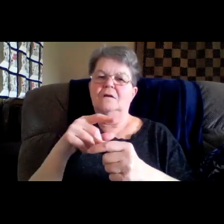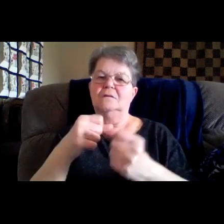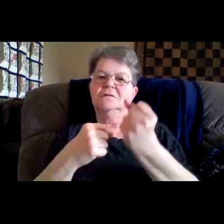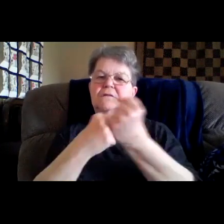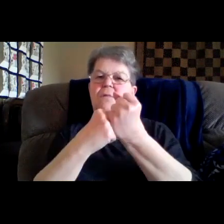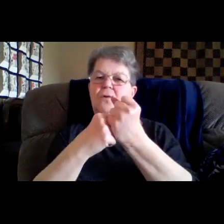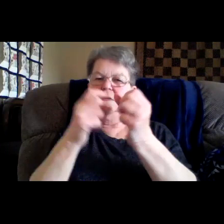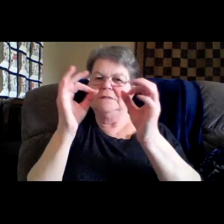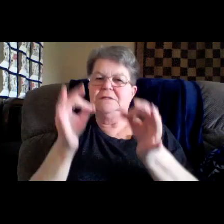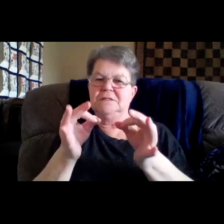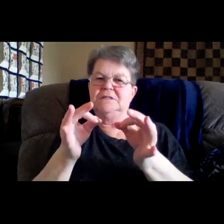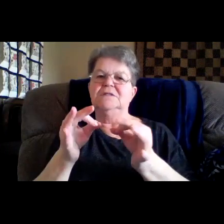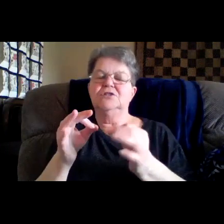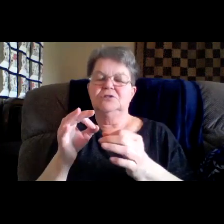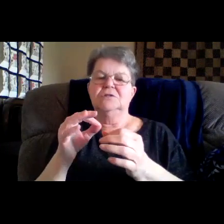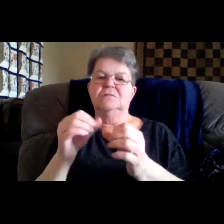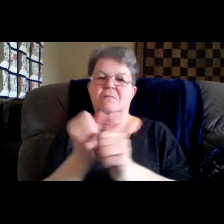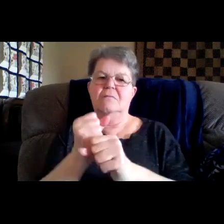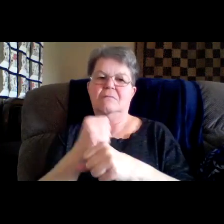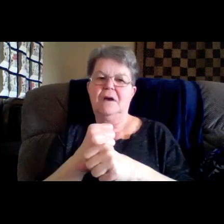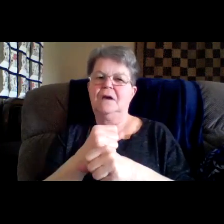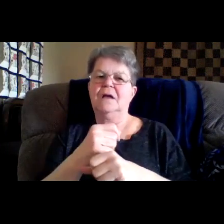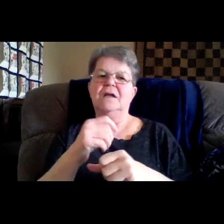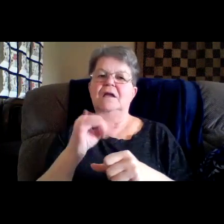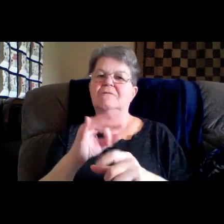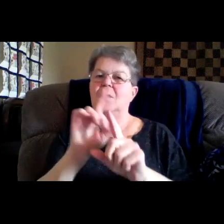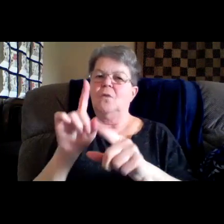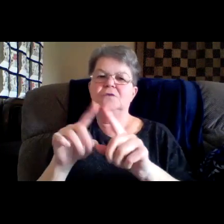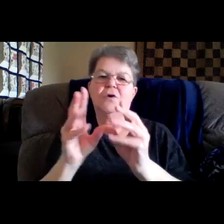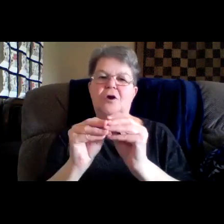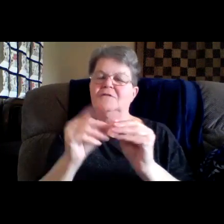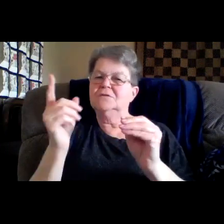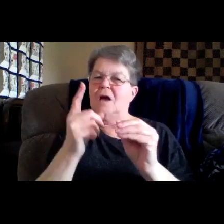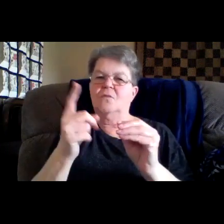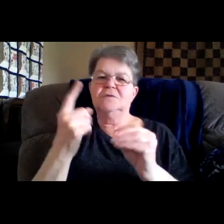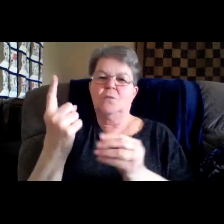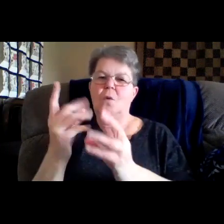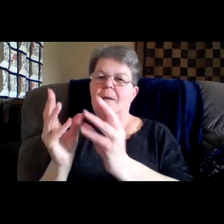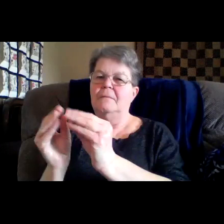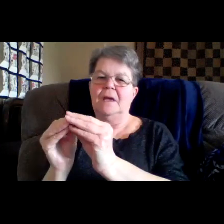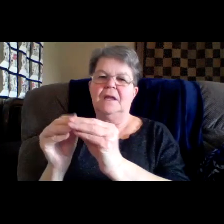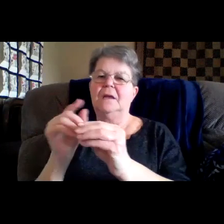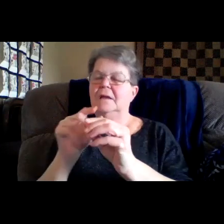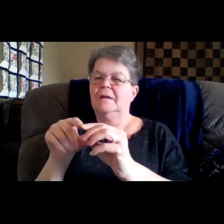that related to disability at all there was usually a session about supported decision-making. Lots of people were talking about it.